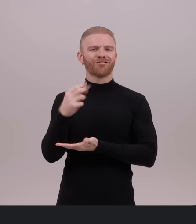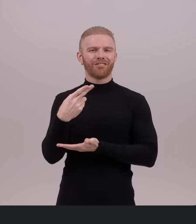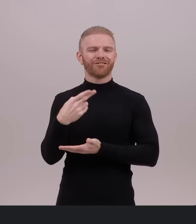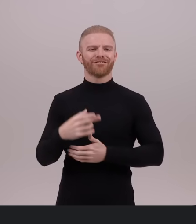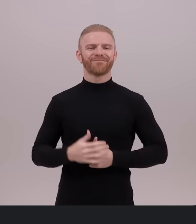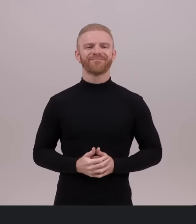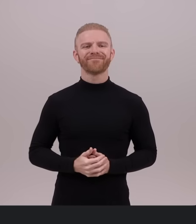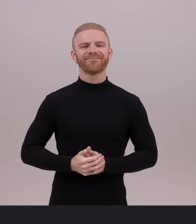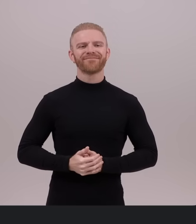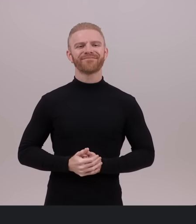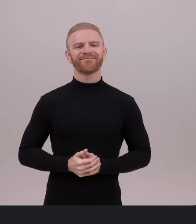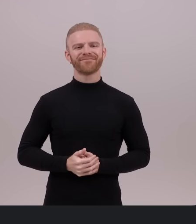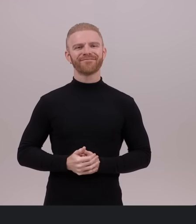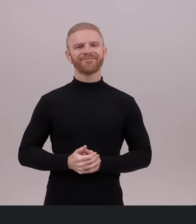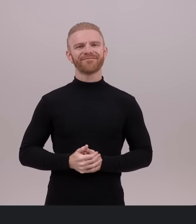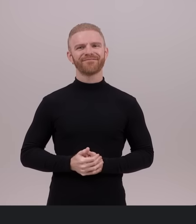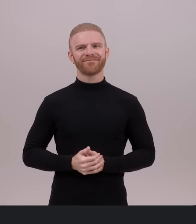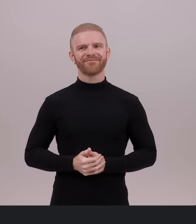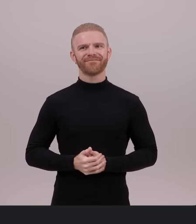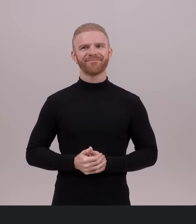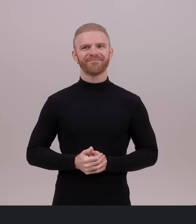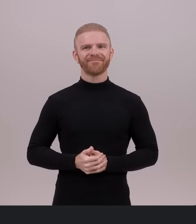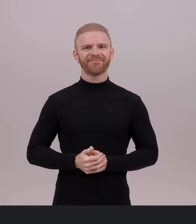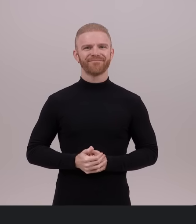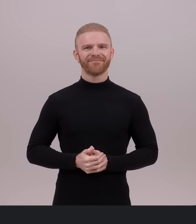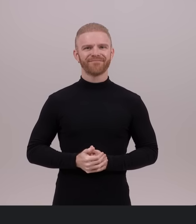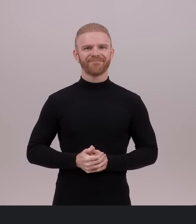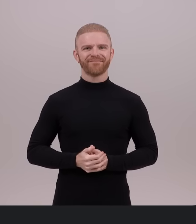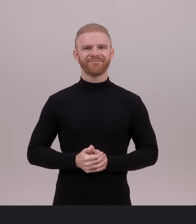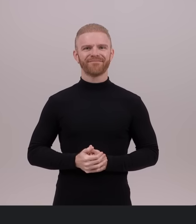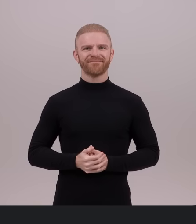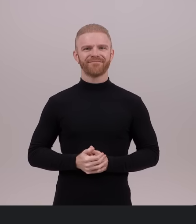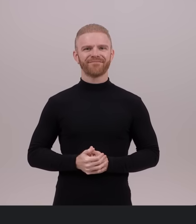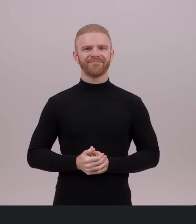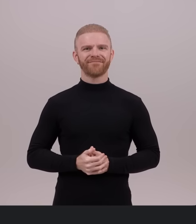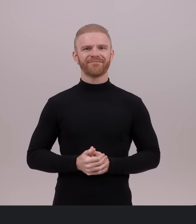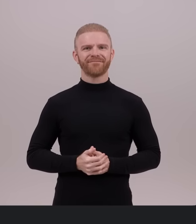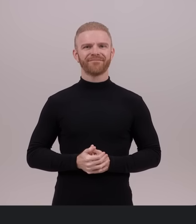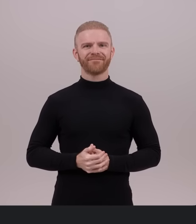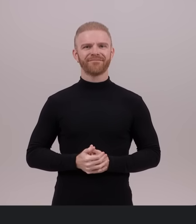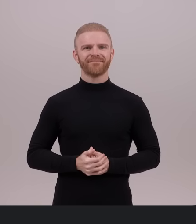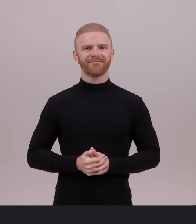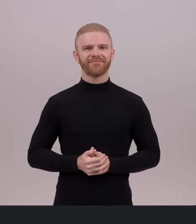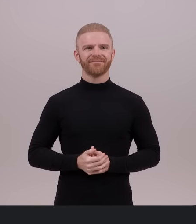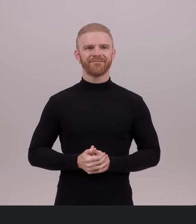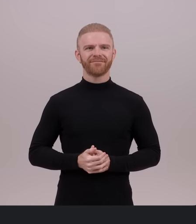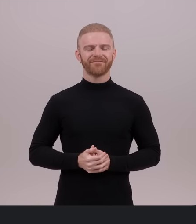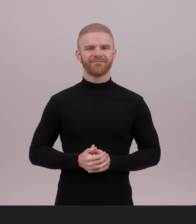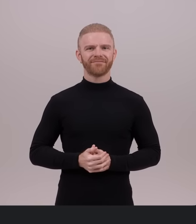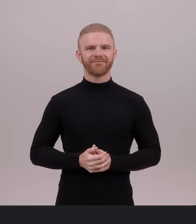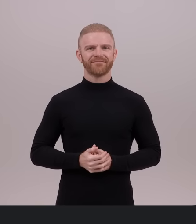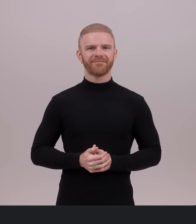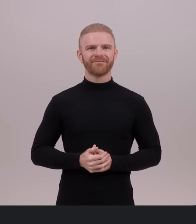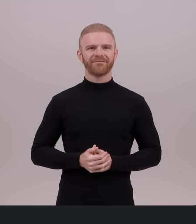All right!